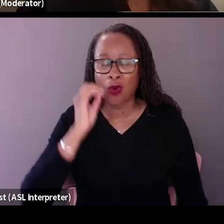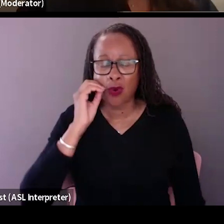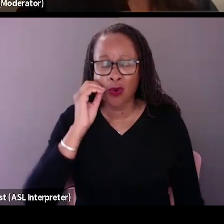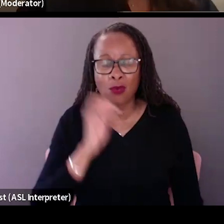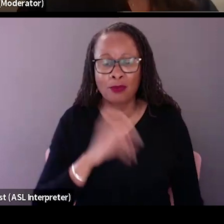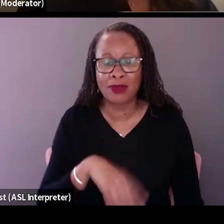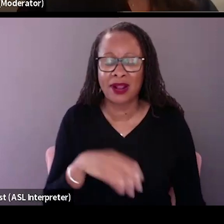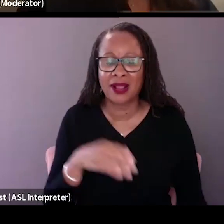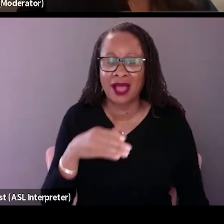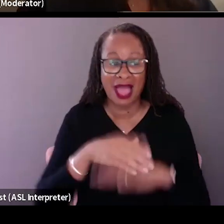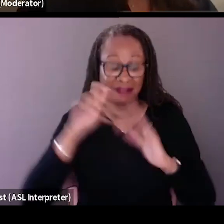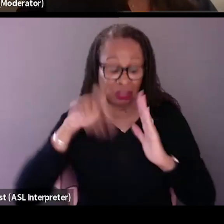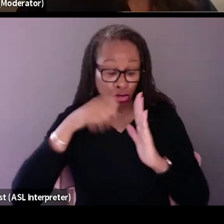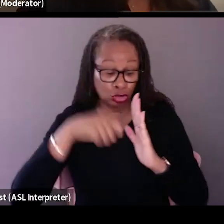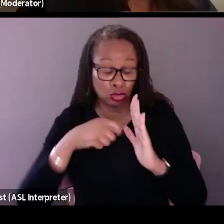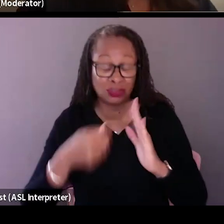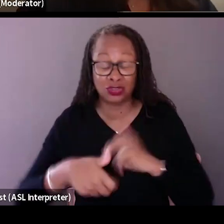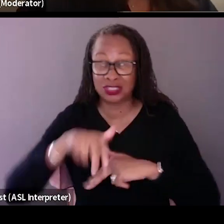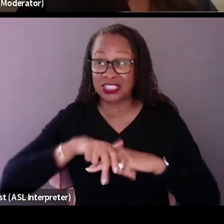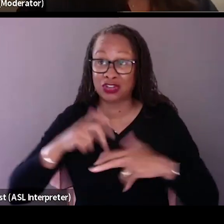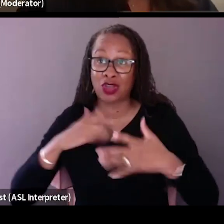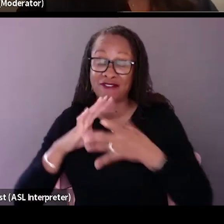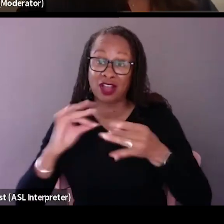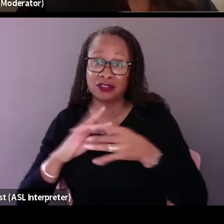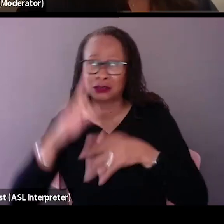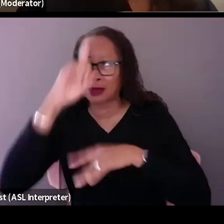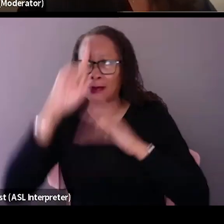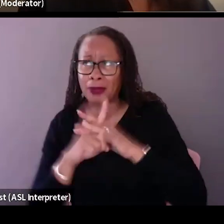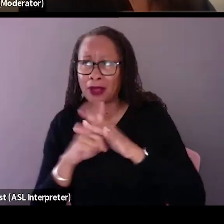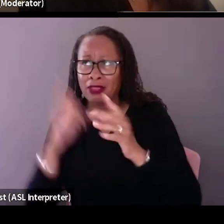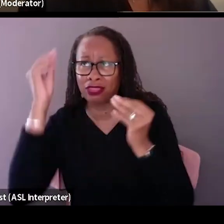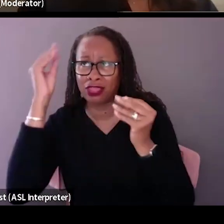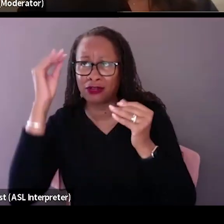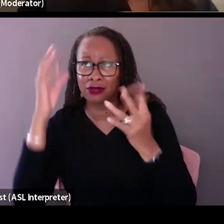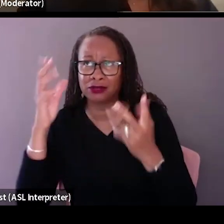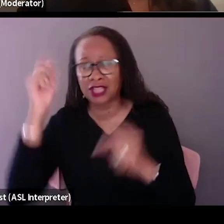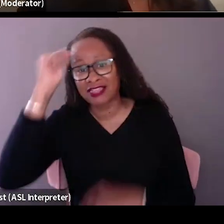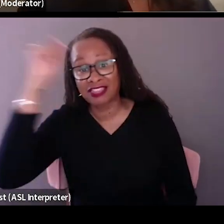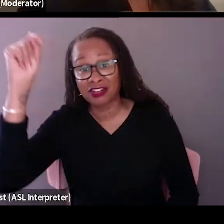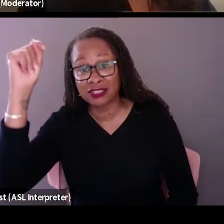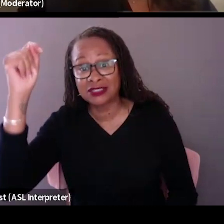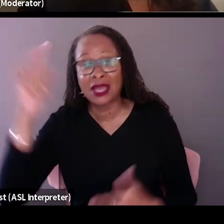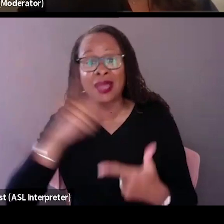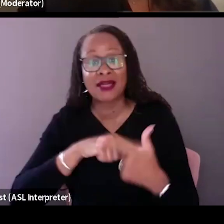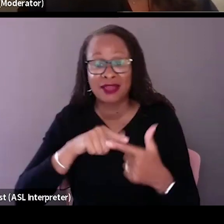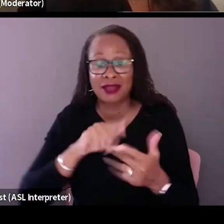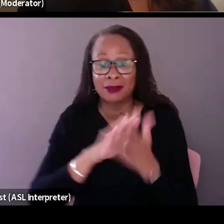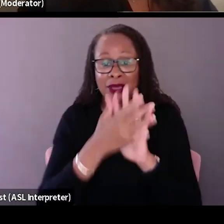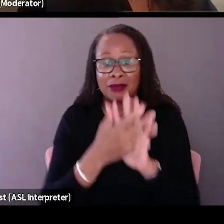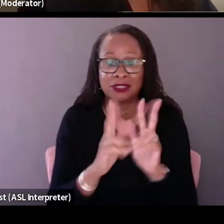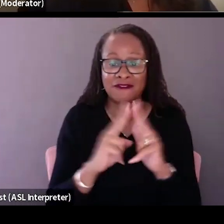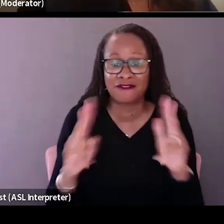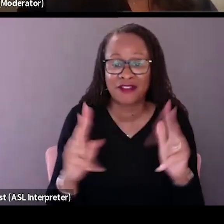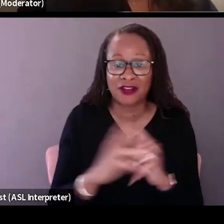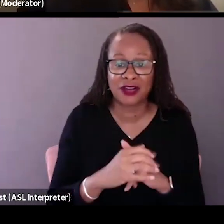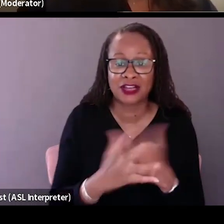and you have conversations and you come up with your own thoughts and theories, it becomes really, like you said, you get into this zone